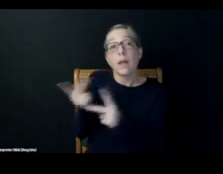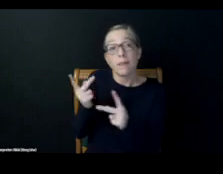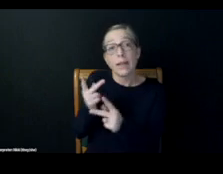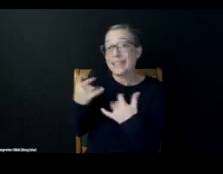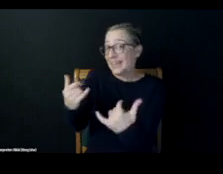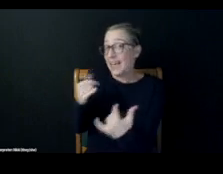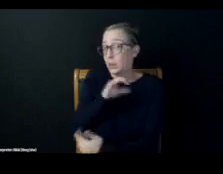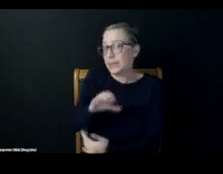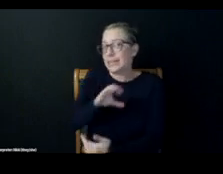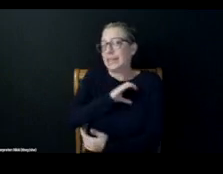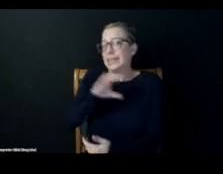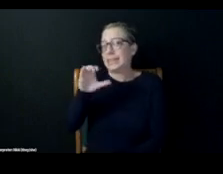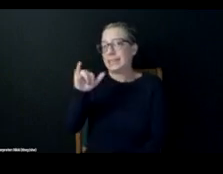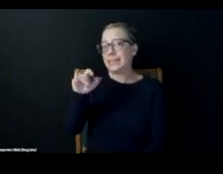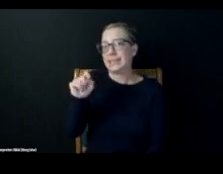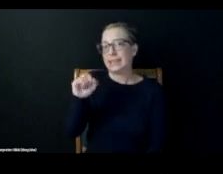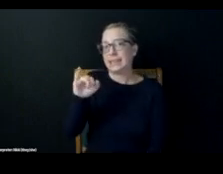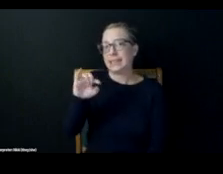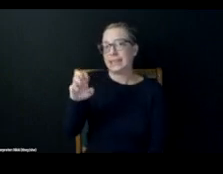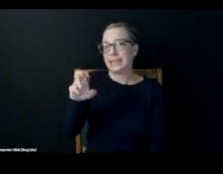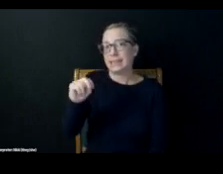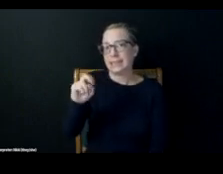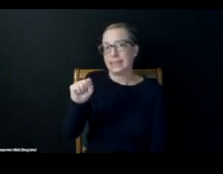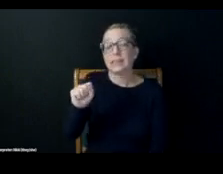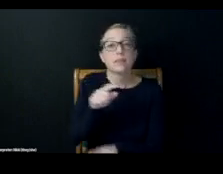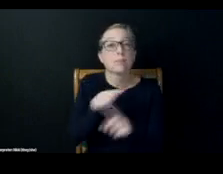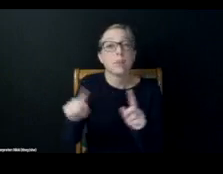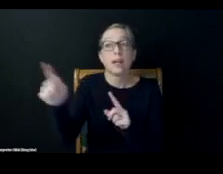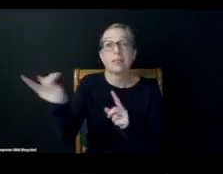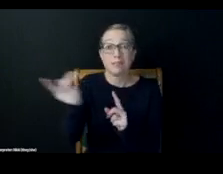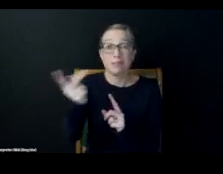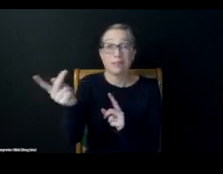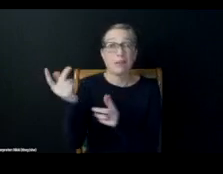So they didn't know what to do. You know, she was alone.